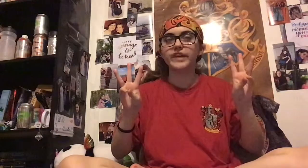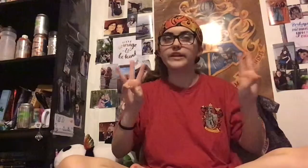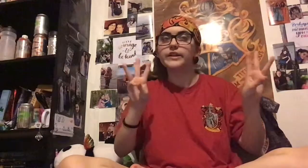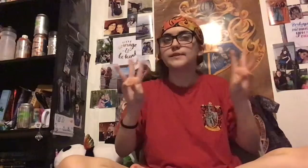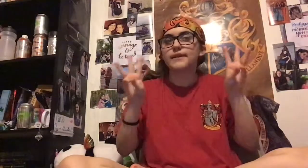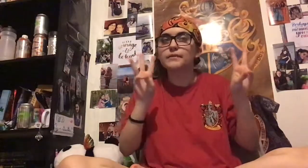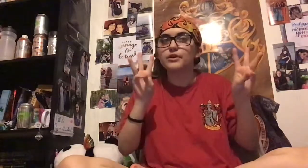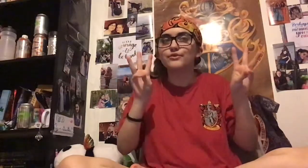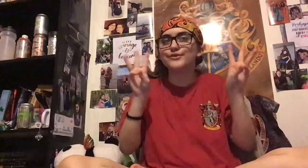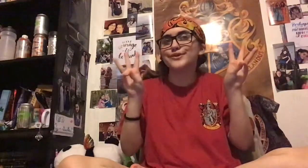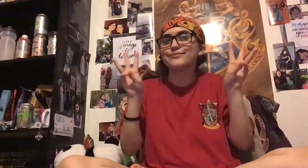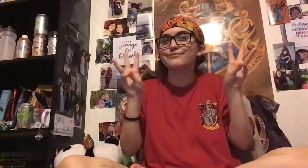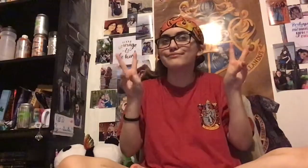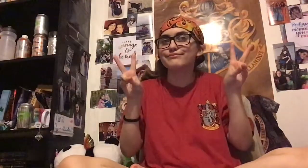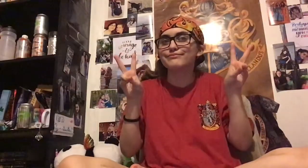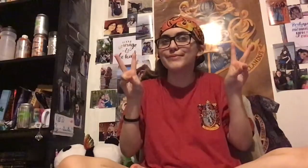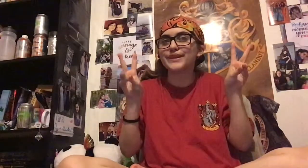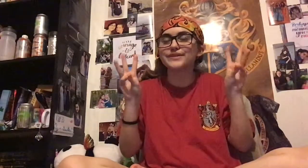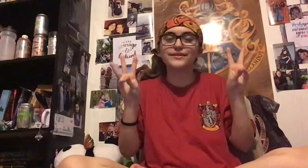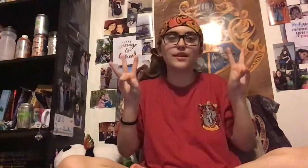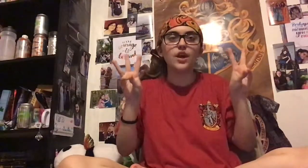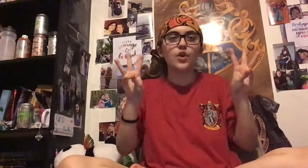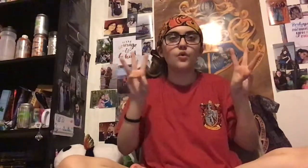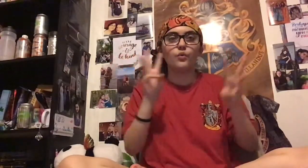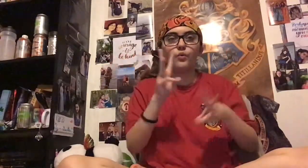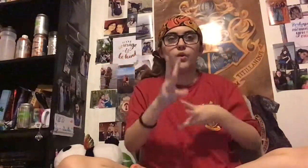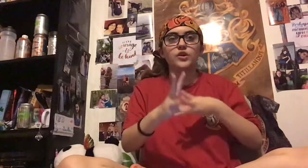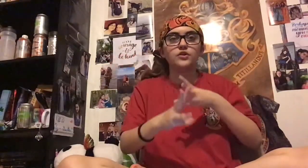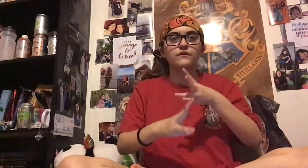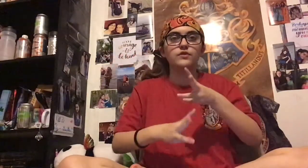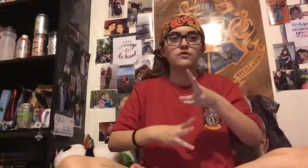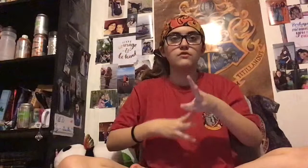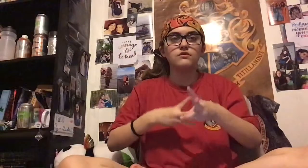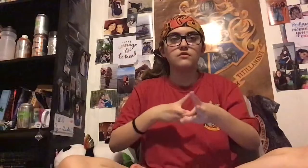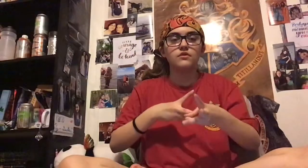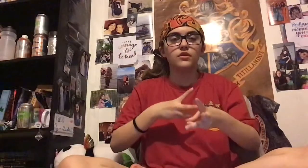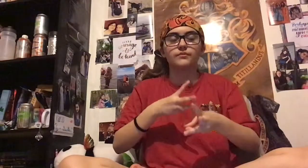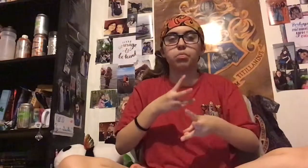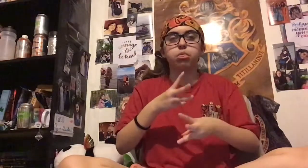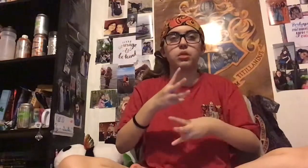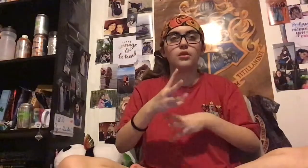There's my W's peace wonderful